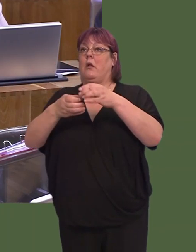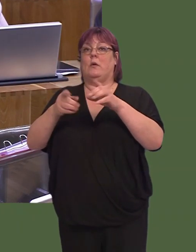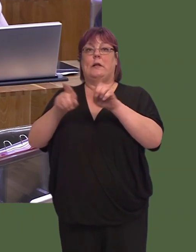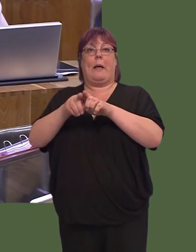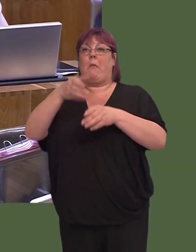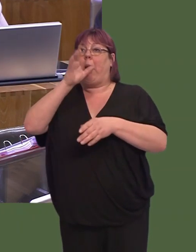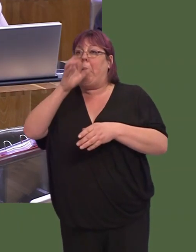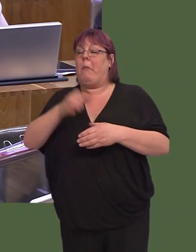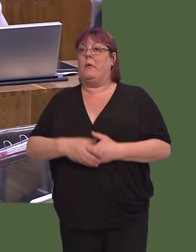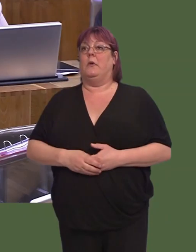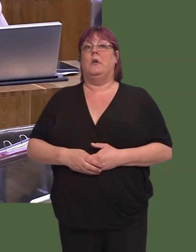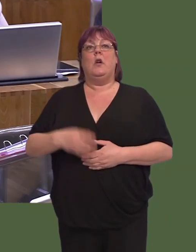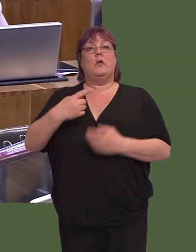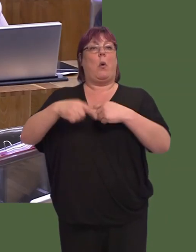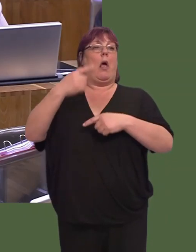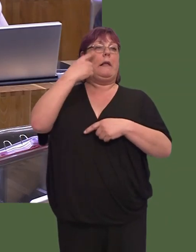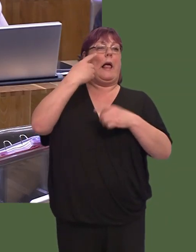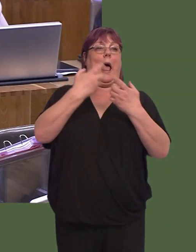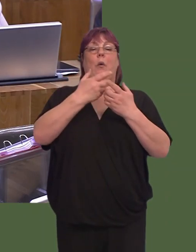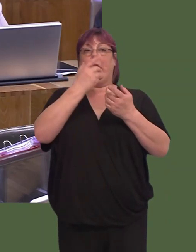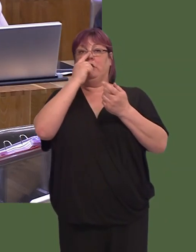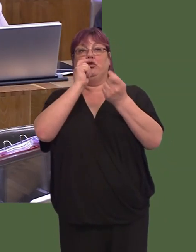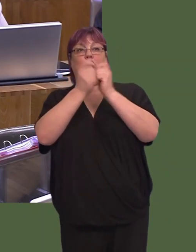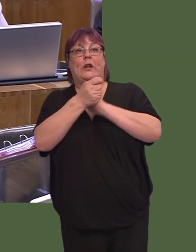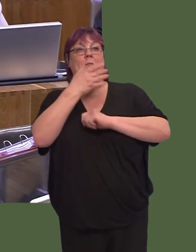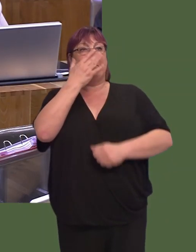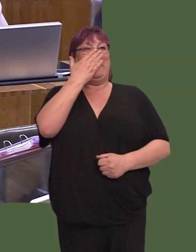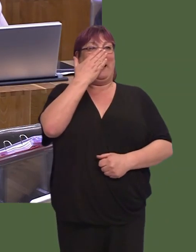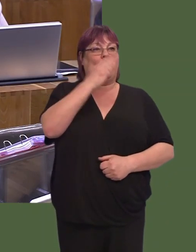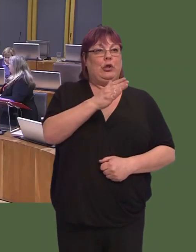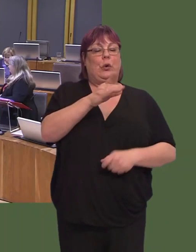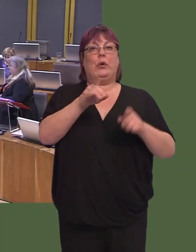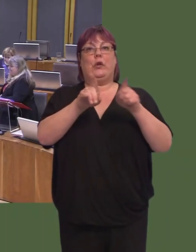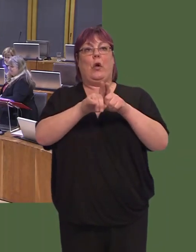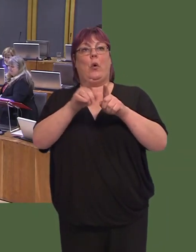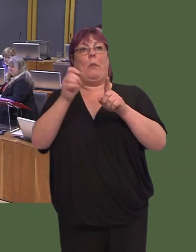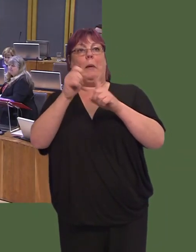both legislatively and culturally, to help people reduce their use of plastics.